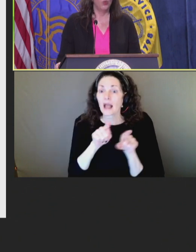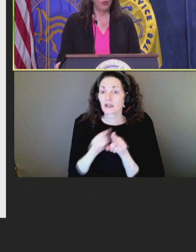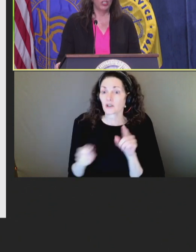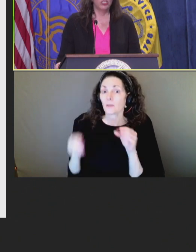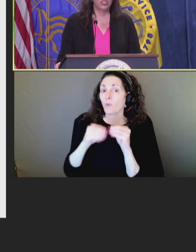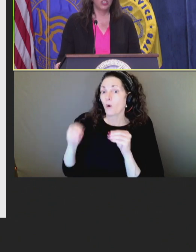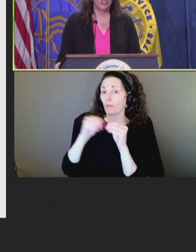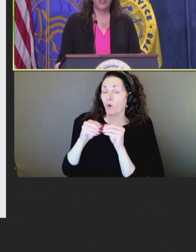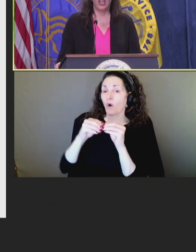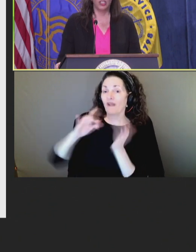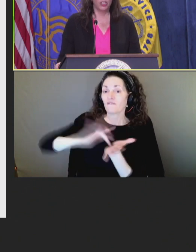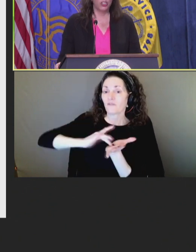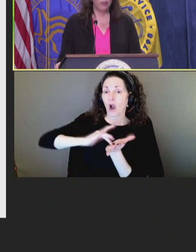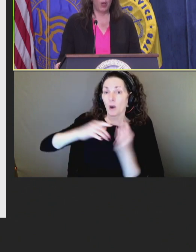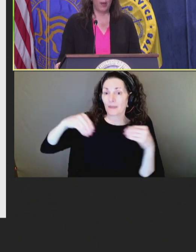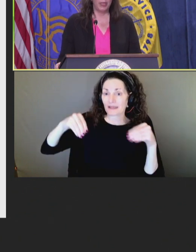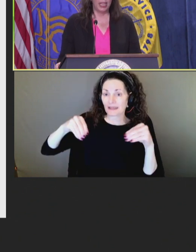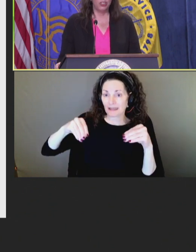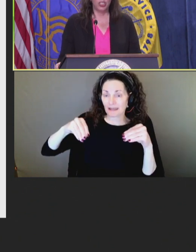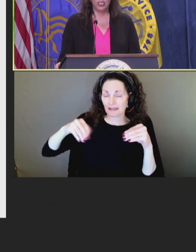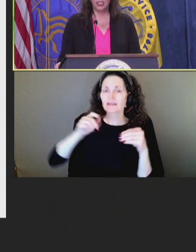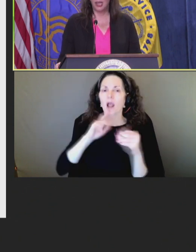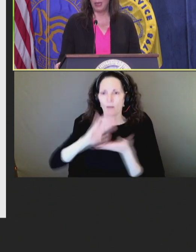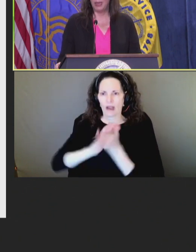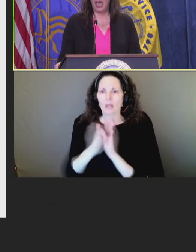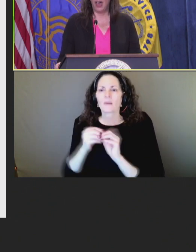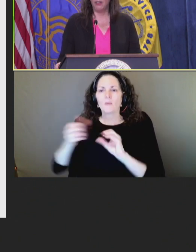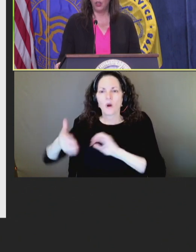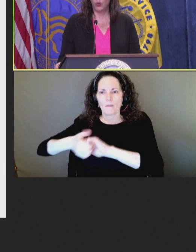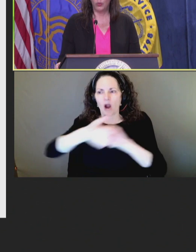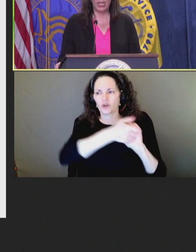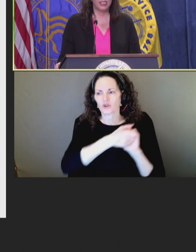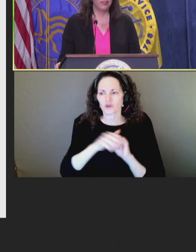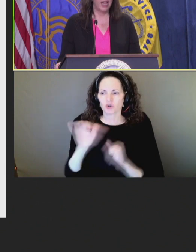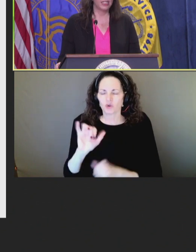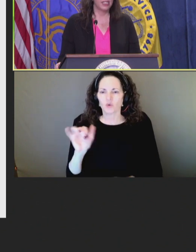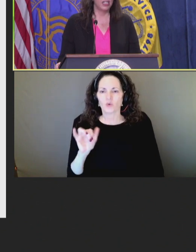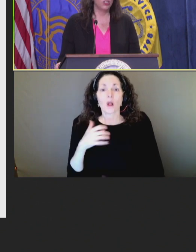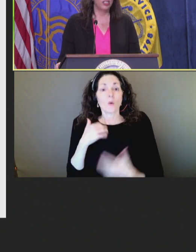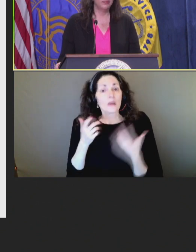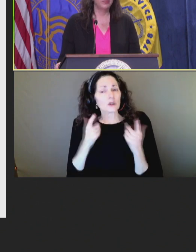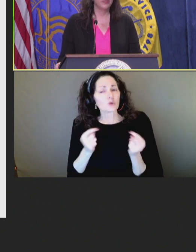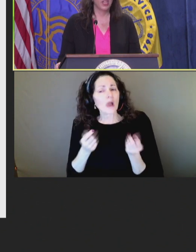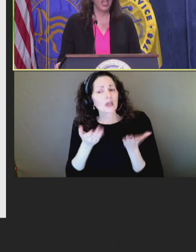work to serve underserved populations that maybe have lower rates of vaccination. And